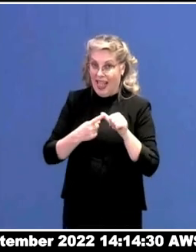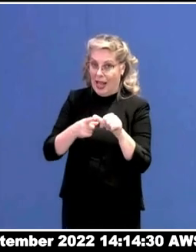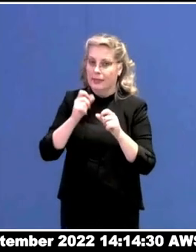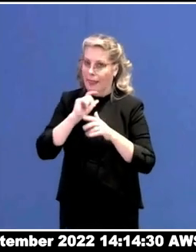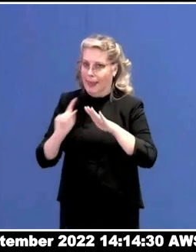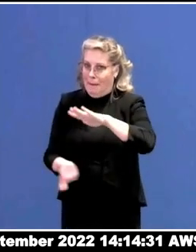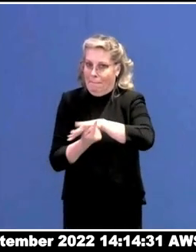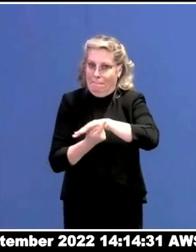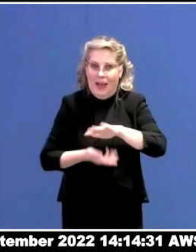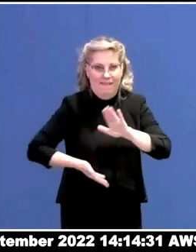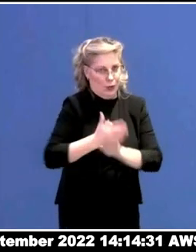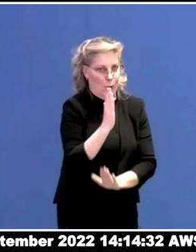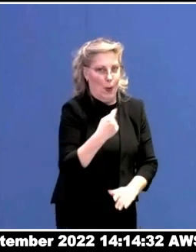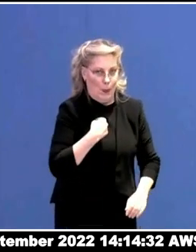I think you have raised a really good point.